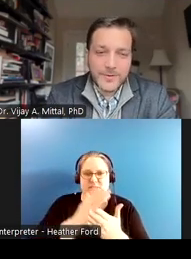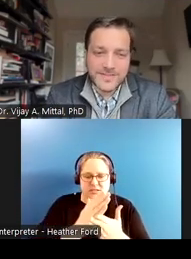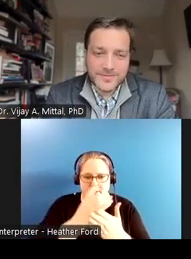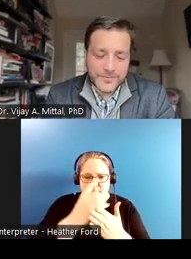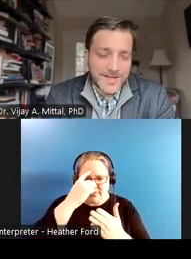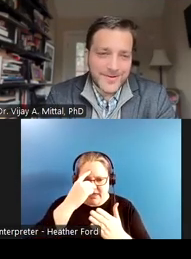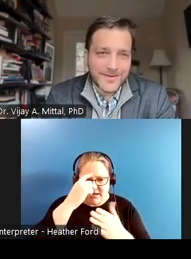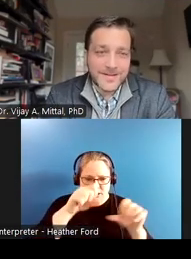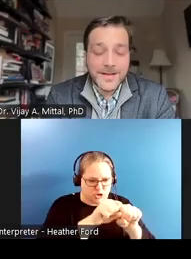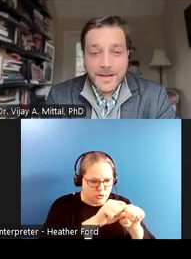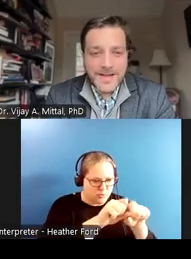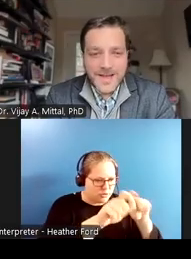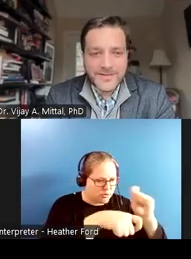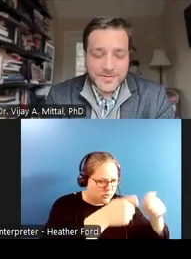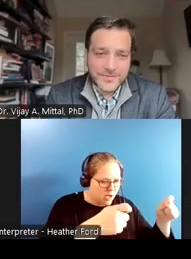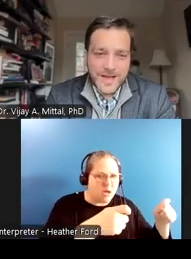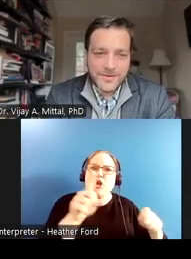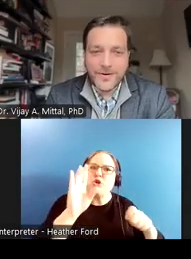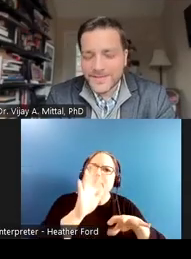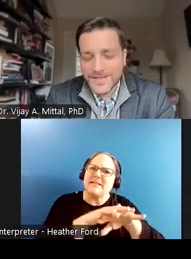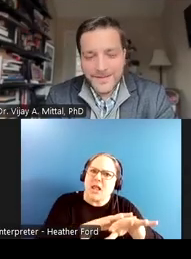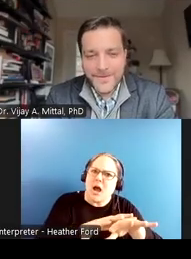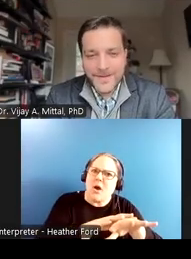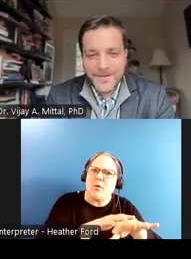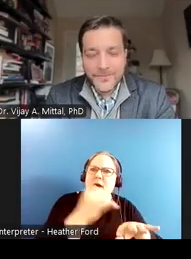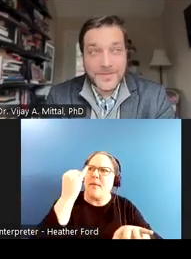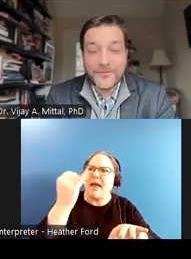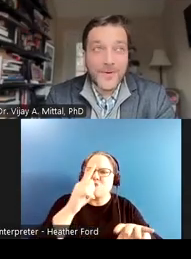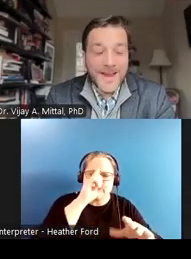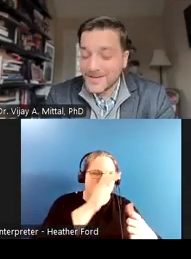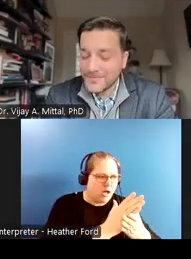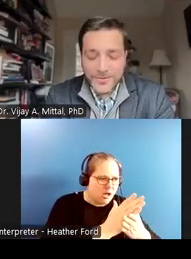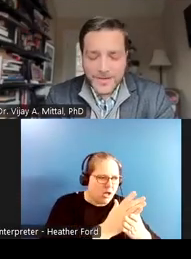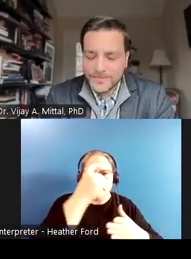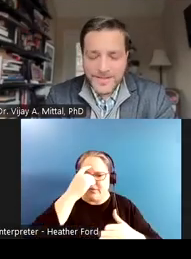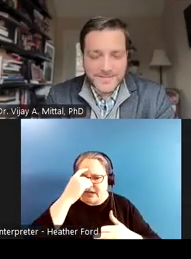that would slow you down. And imagine having to do that all the time with a variety of motor complex